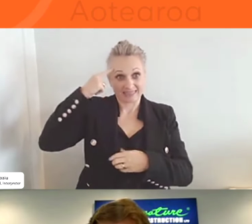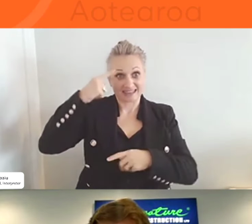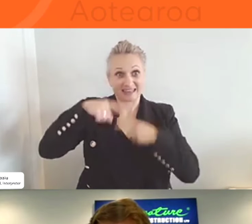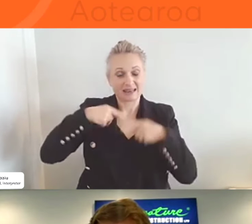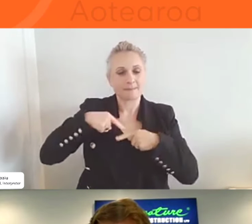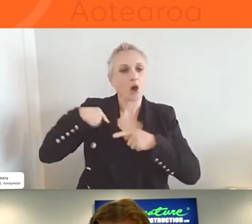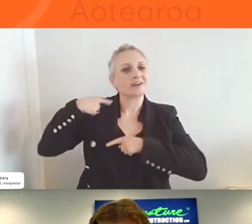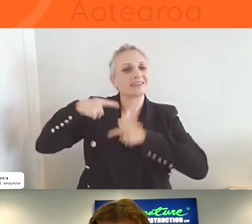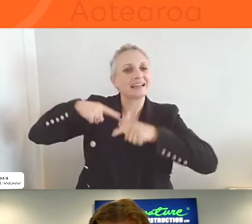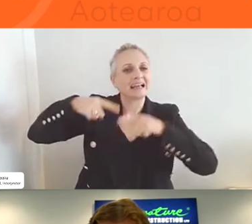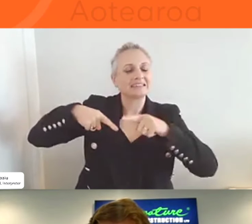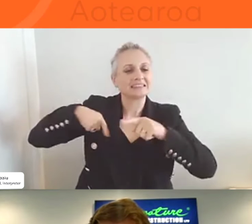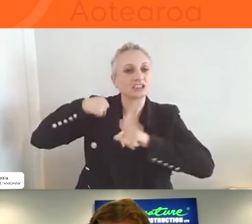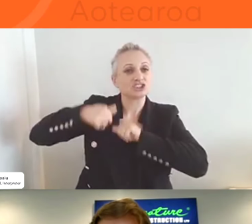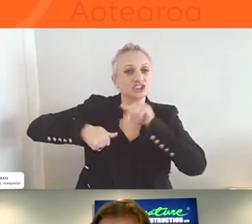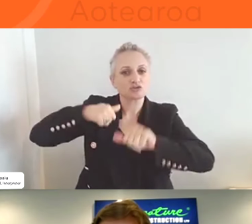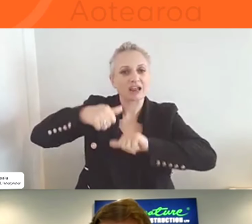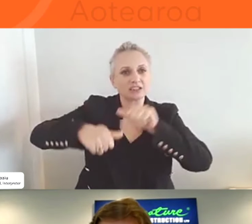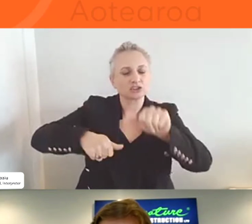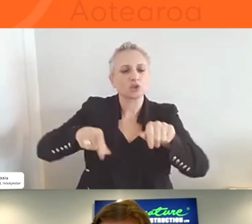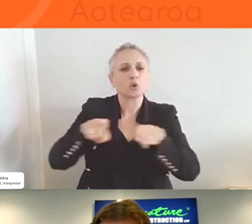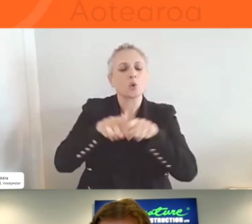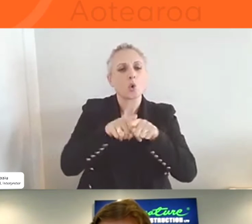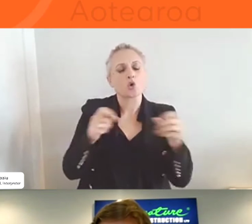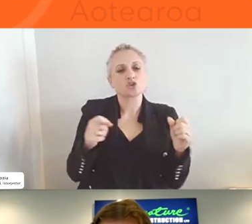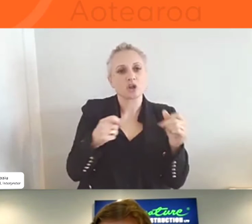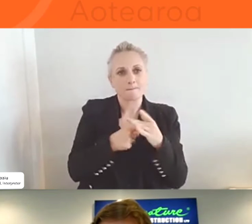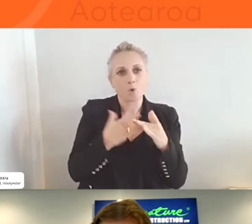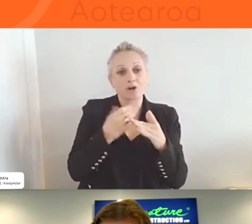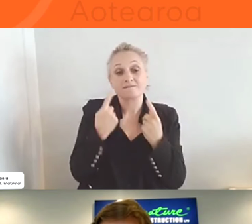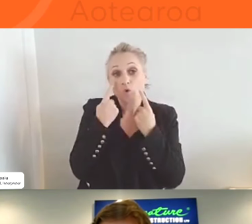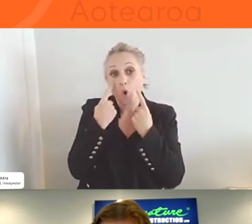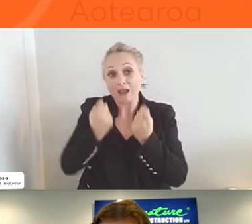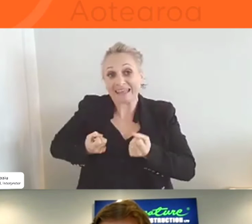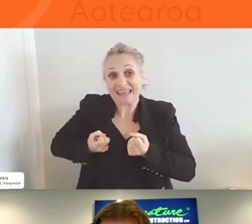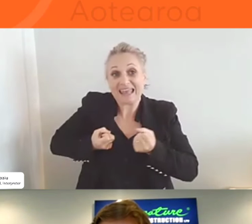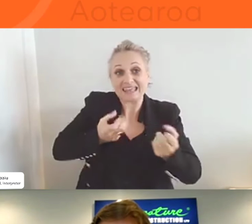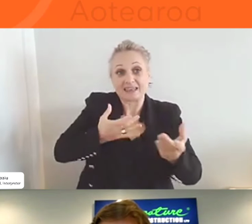for a carer to actually live actually within the home too. Those conversations